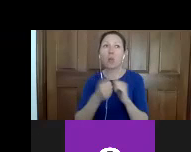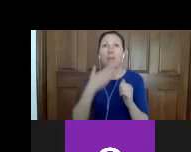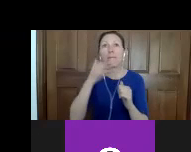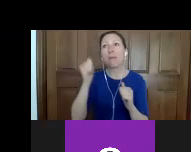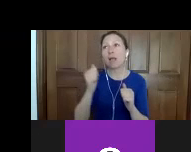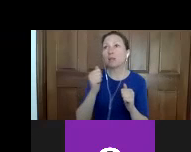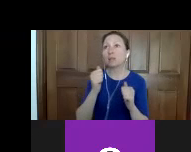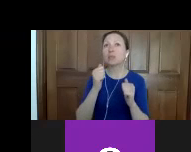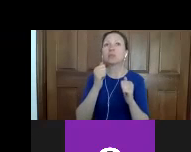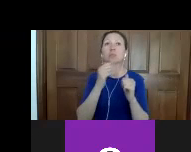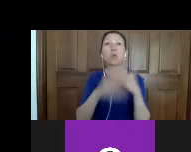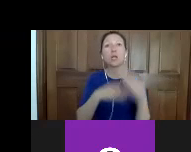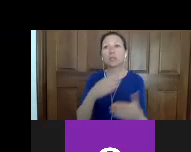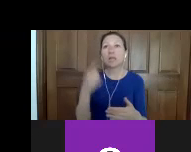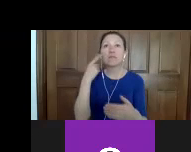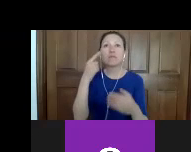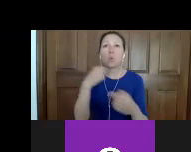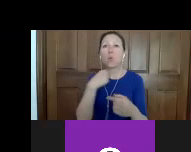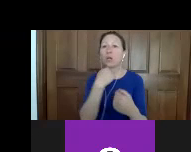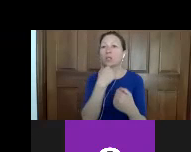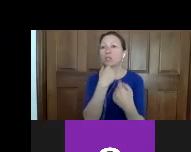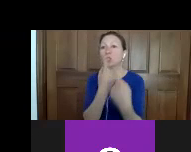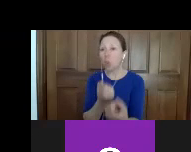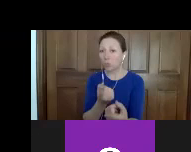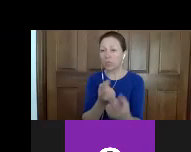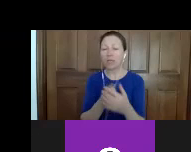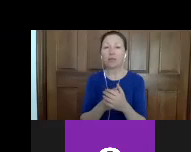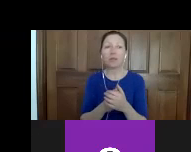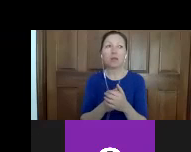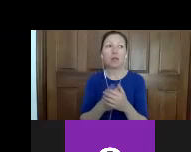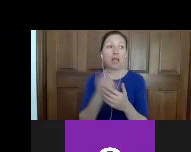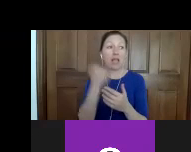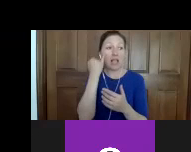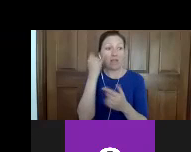resources for if you suspect you might be discriminated against, navigating how to plan